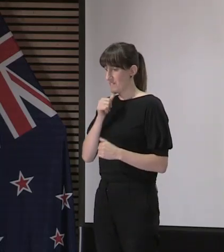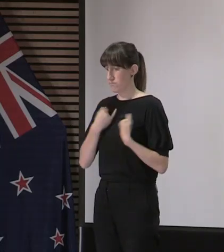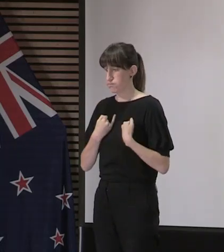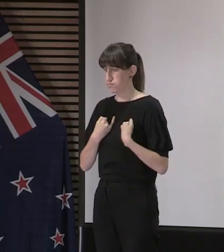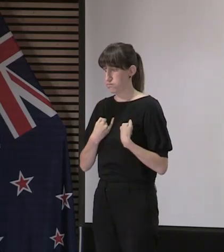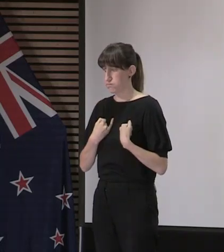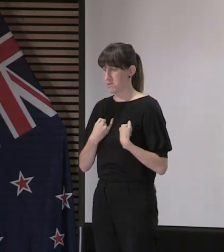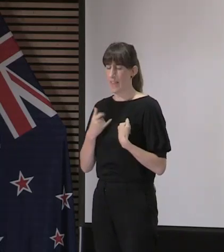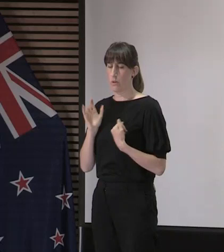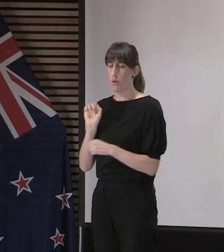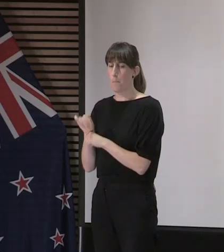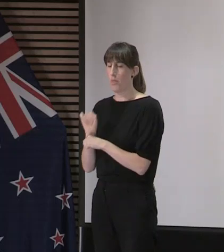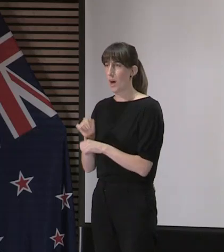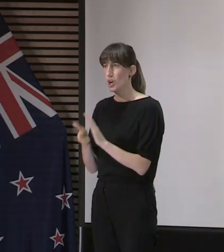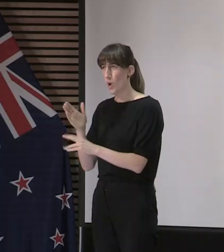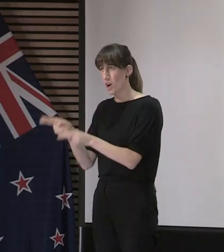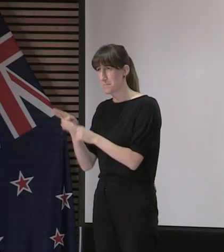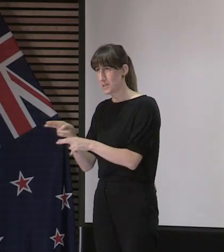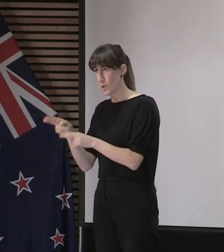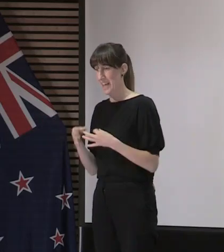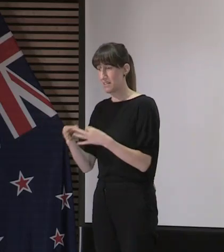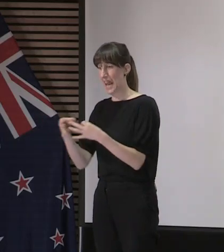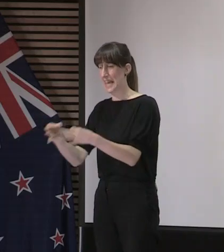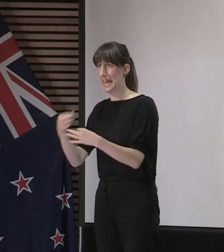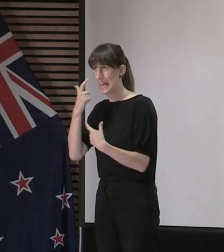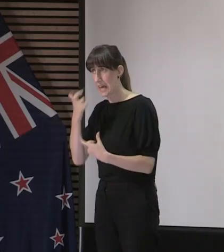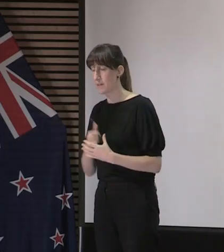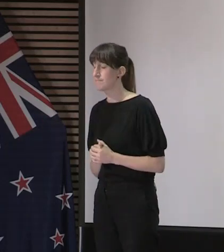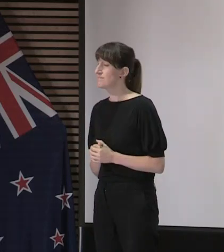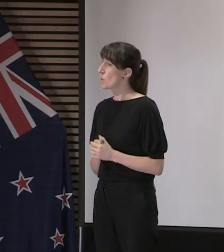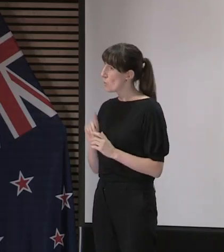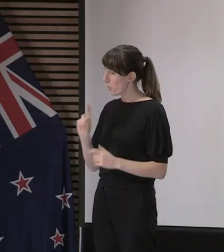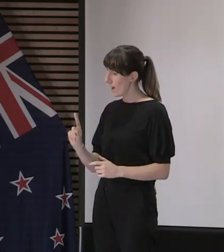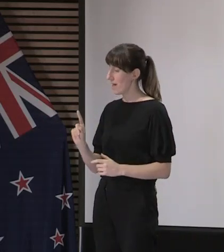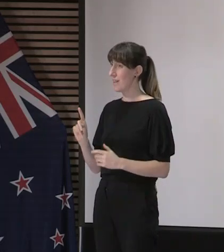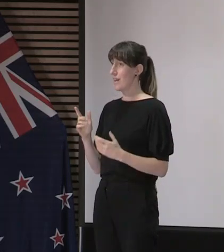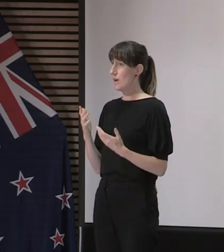dying - I mean not going on with their show and having a heart attack or something